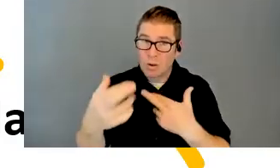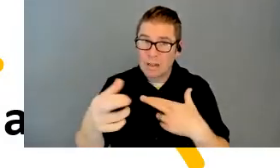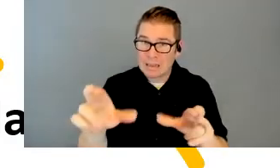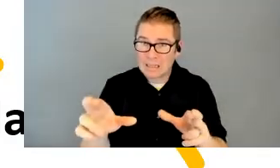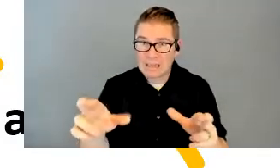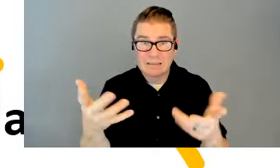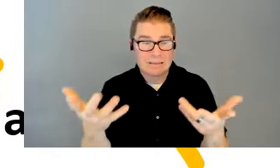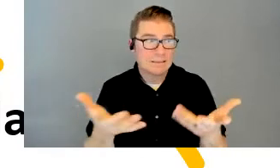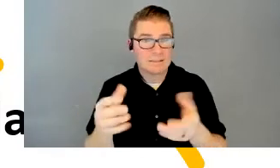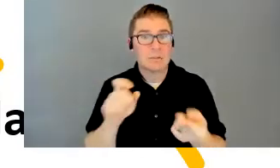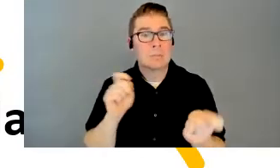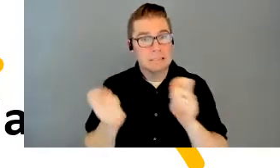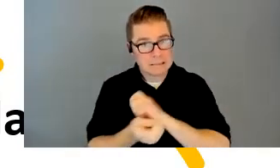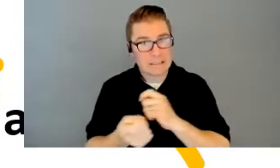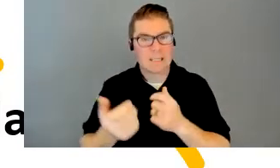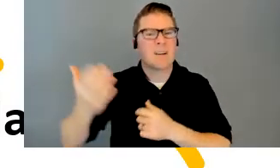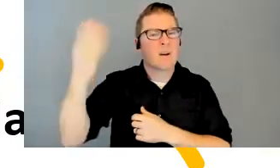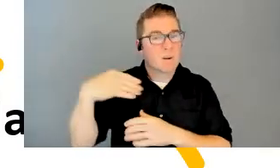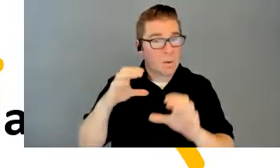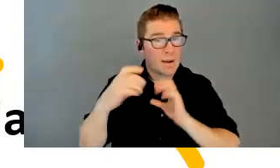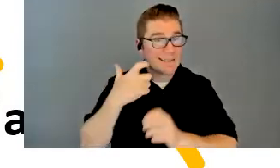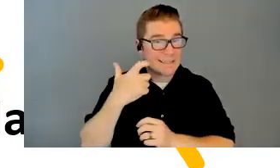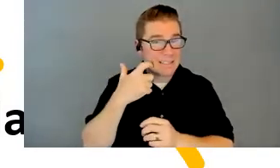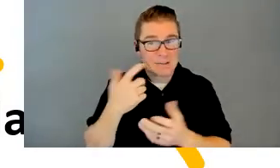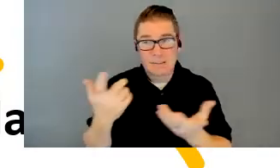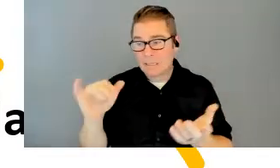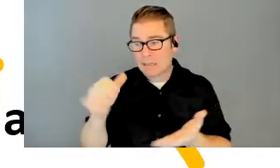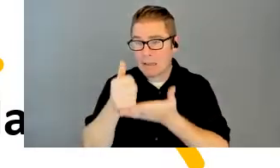our last conversation really focused on creating community in the classroom,